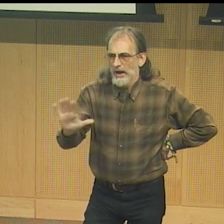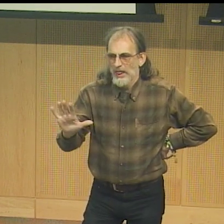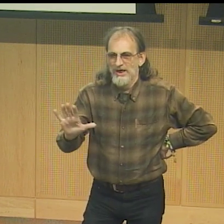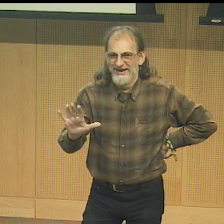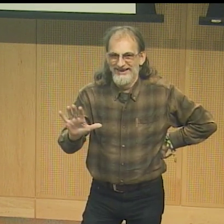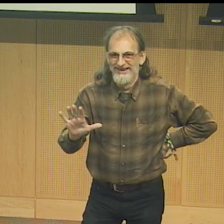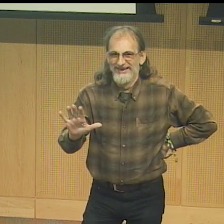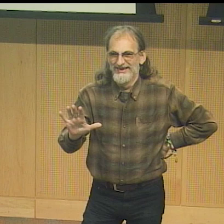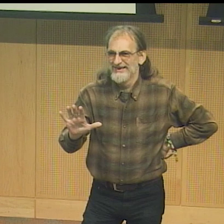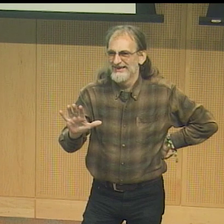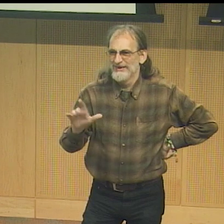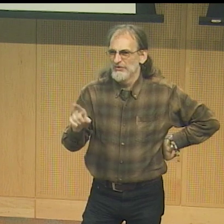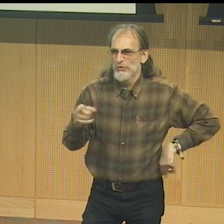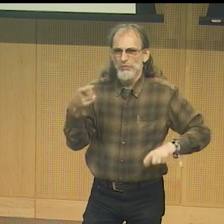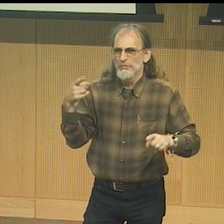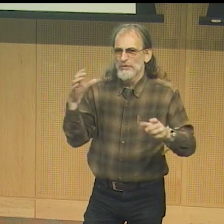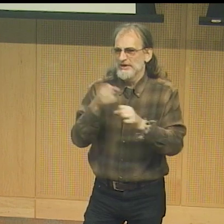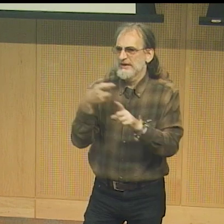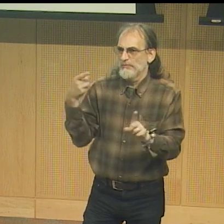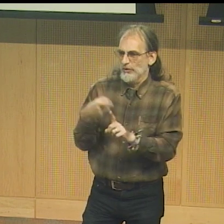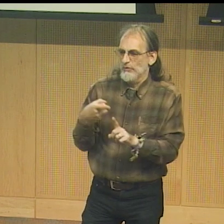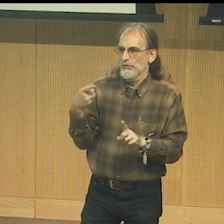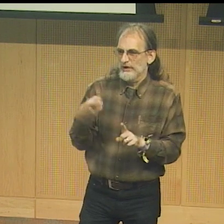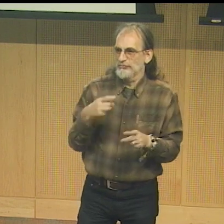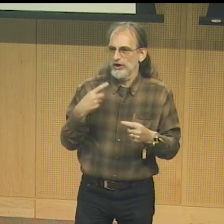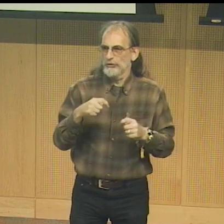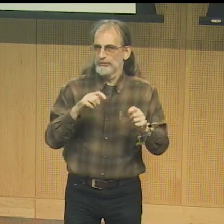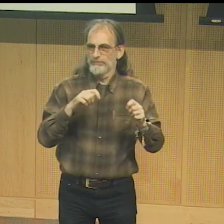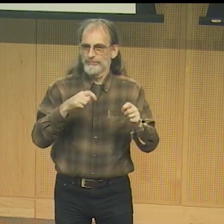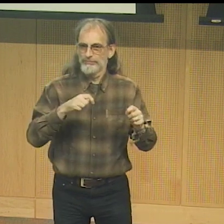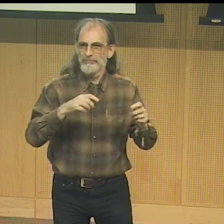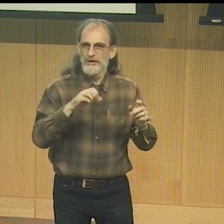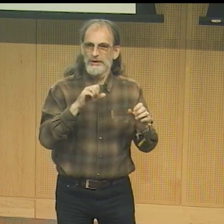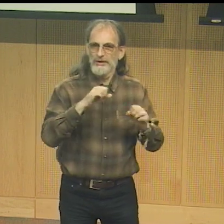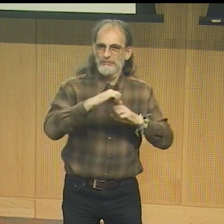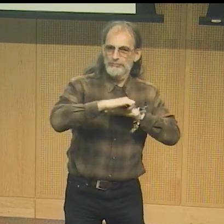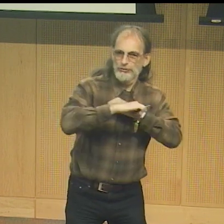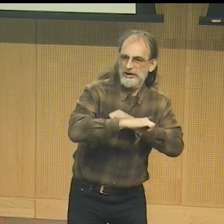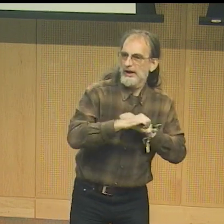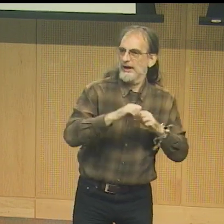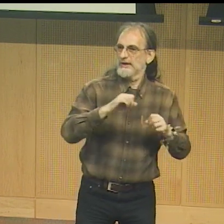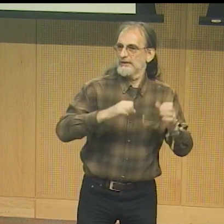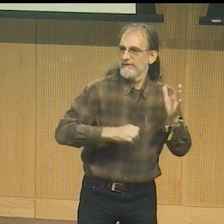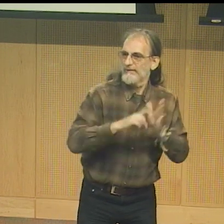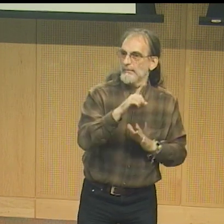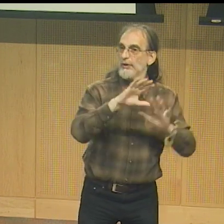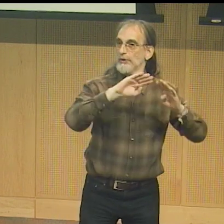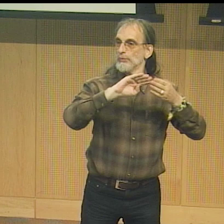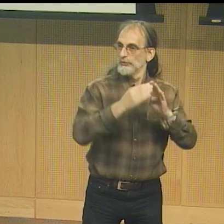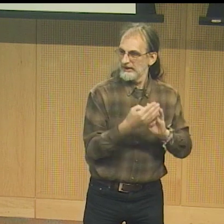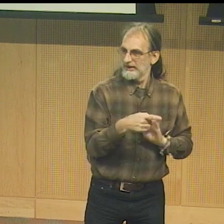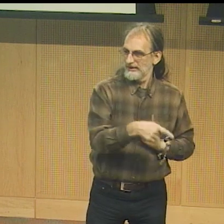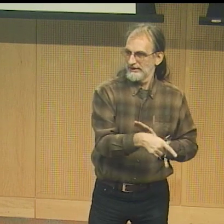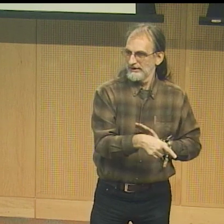have tried to purport the need for more interpreters and more service-oriented language access.